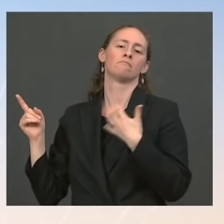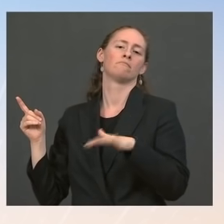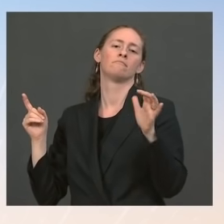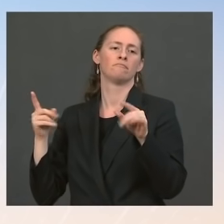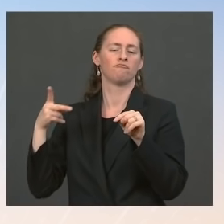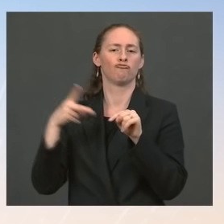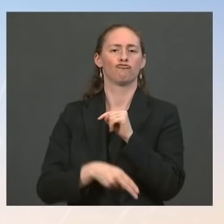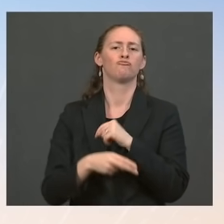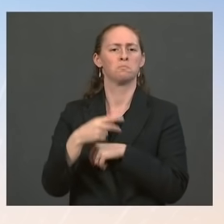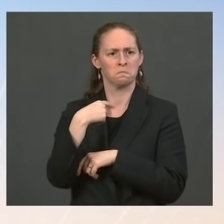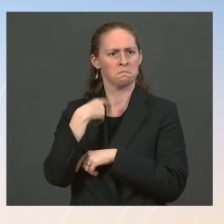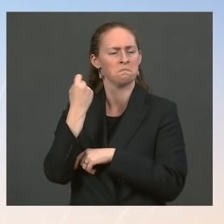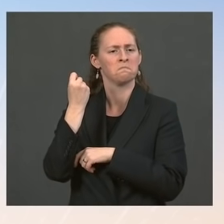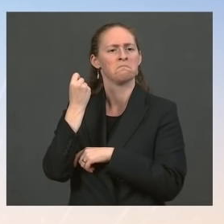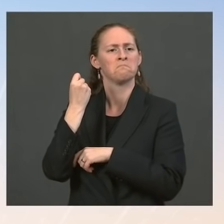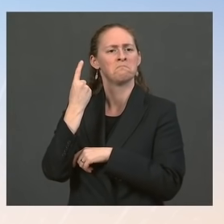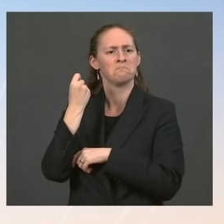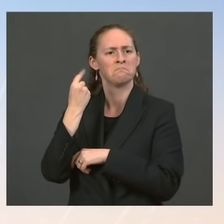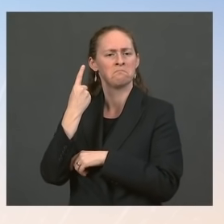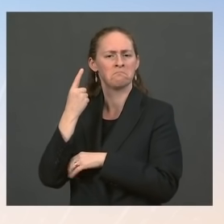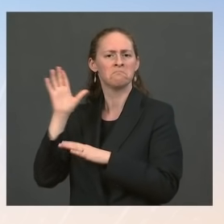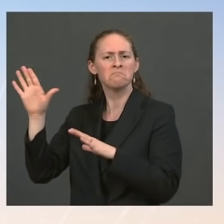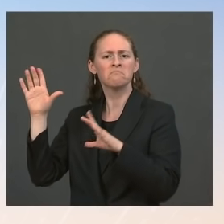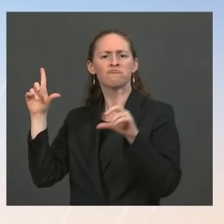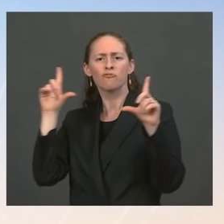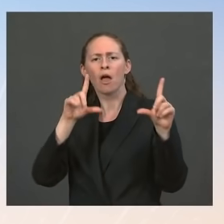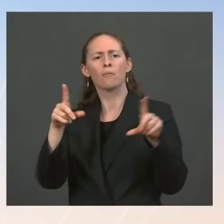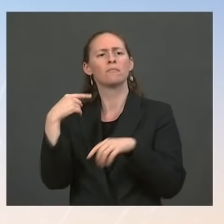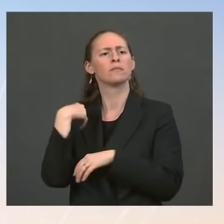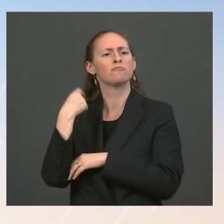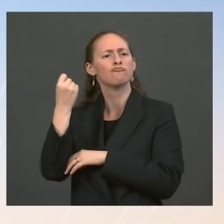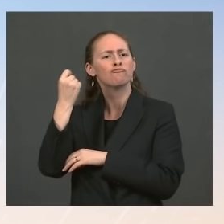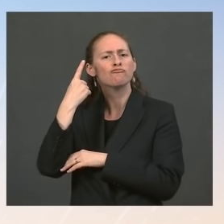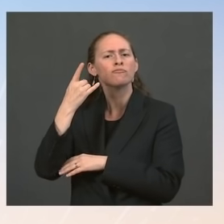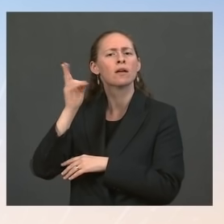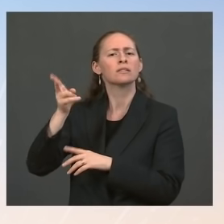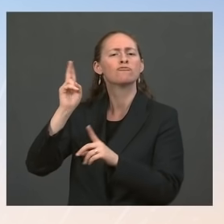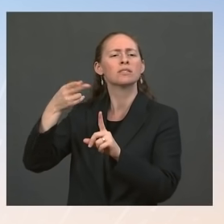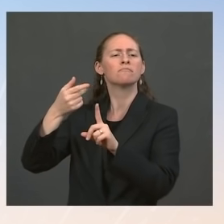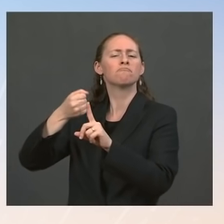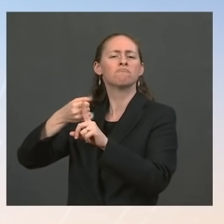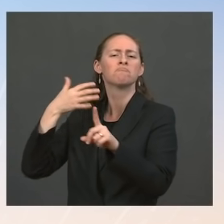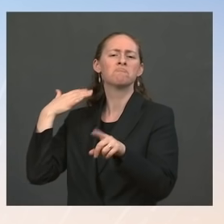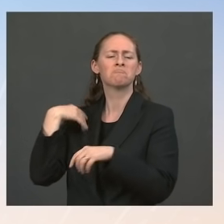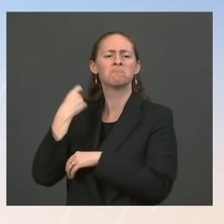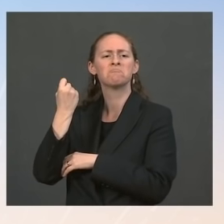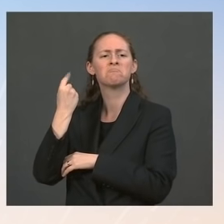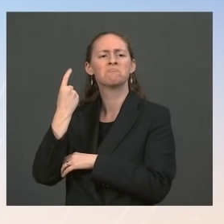and he has framed it in the historical context -- I know that you said you're not going to detail